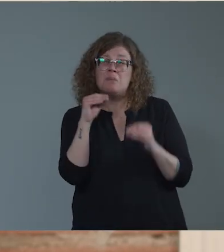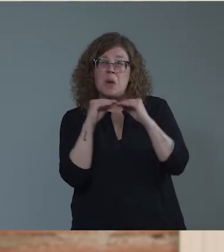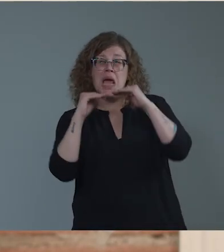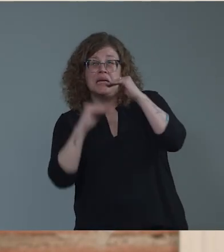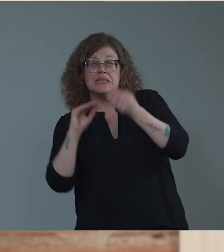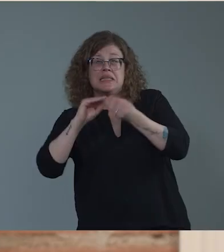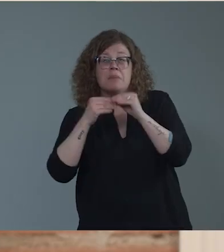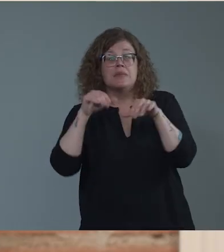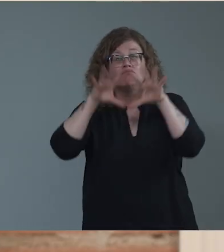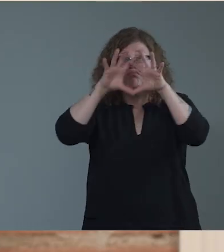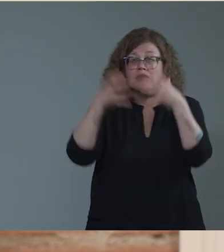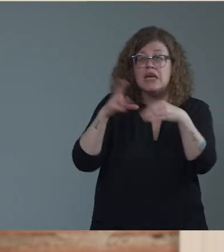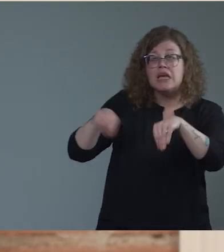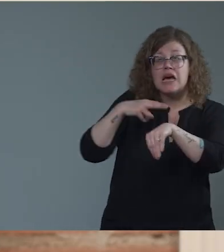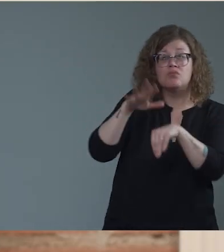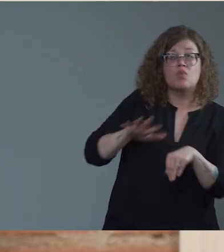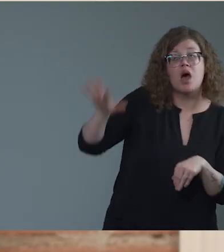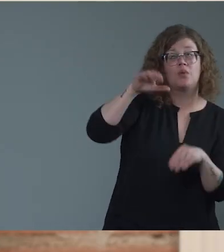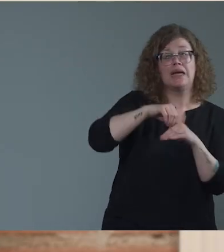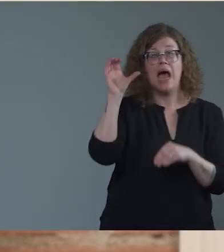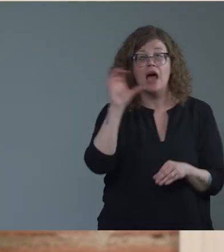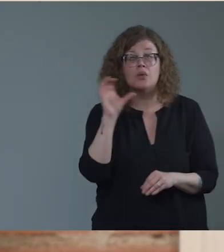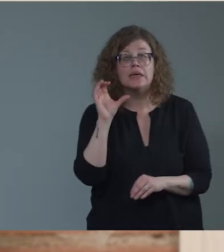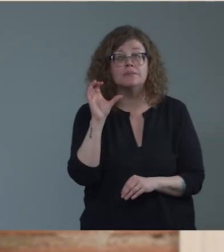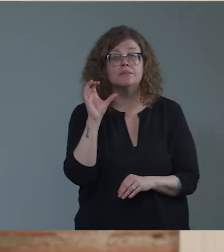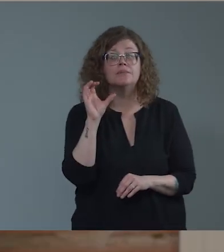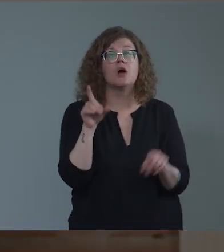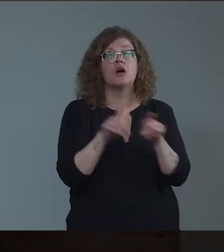and it's really exciting to see how art can contribute to those conversations.